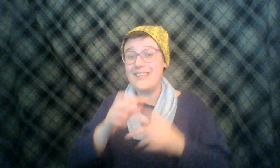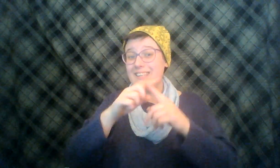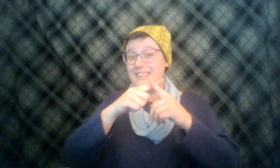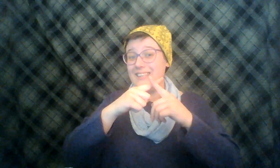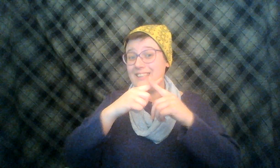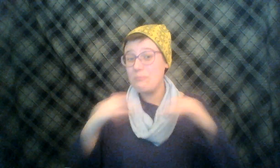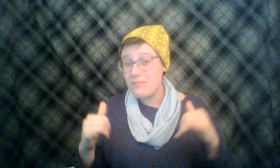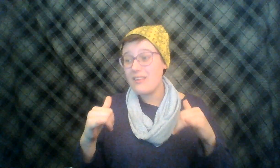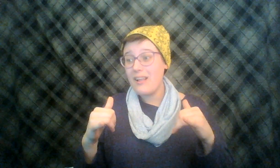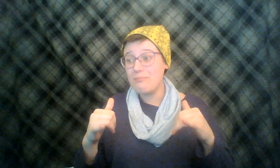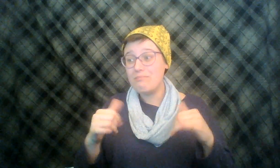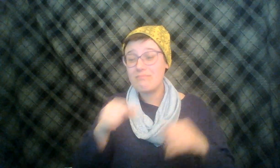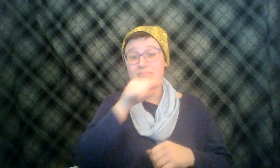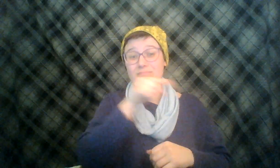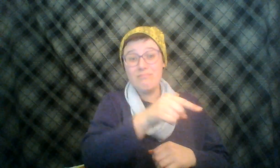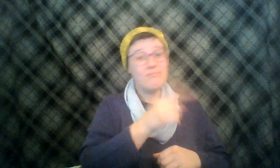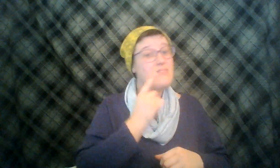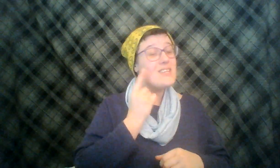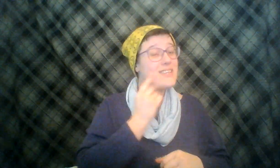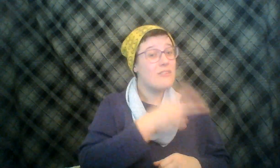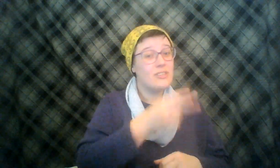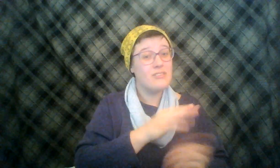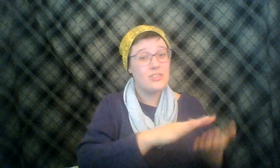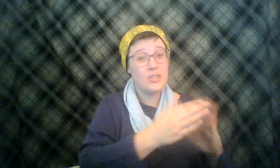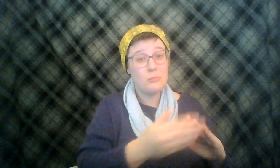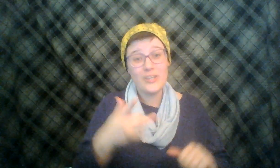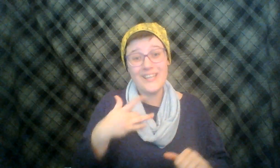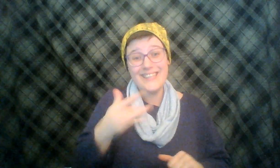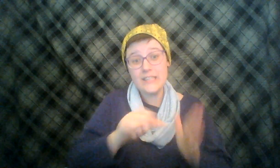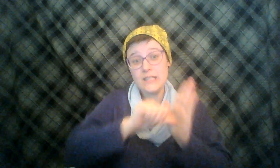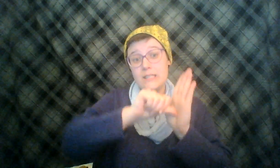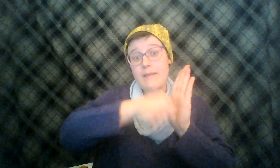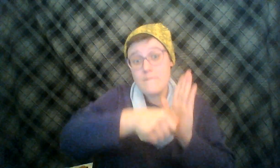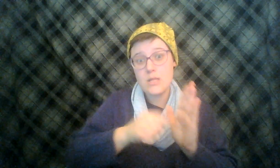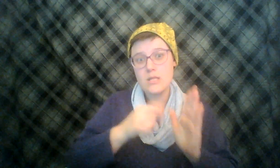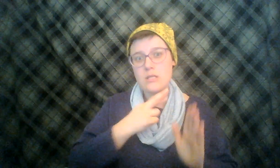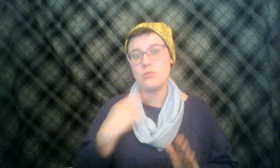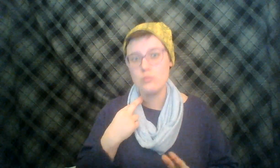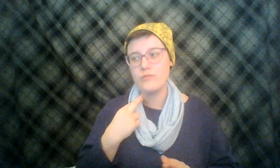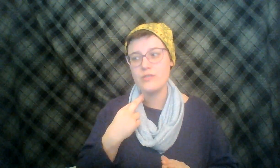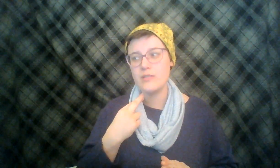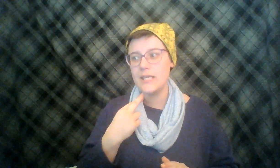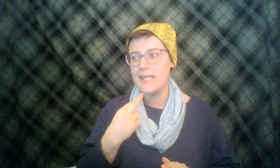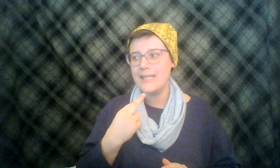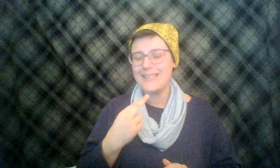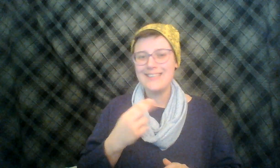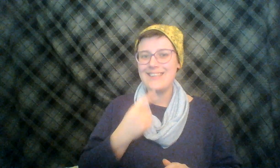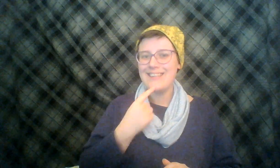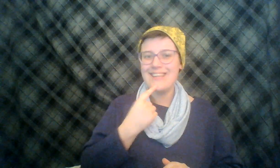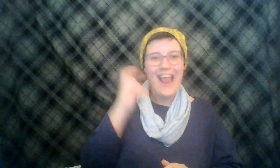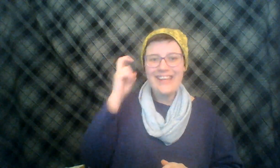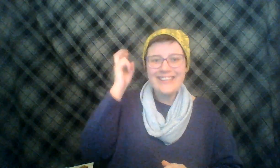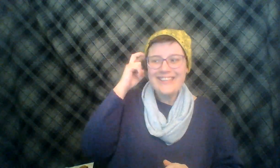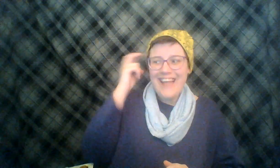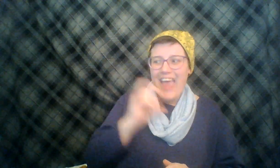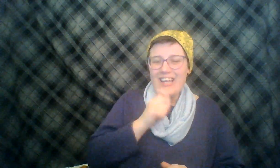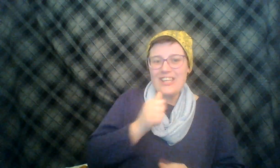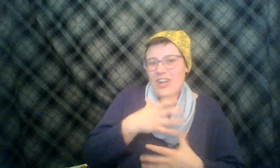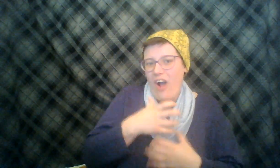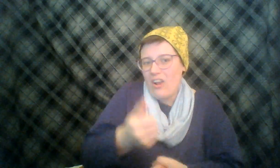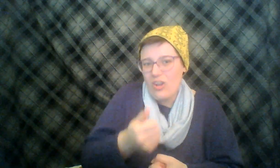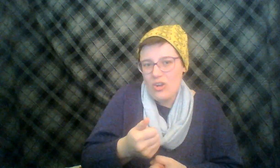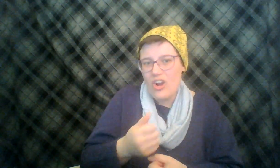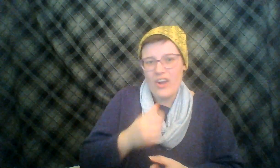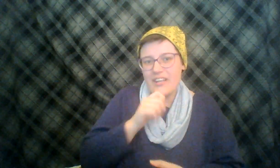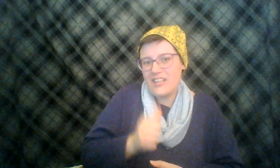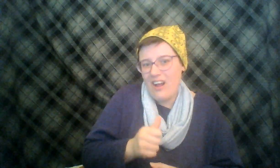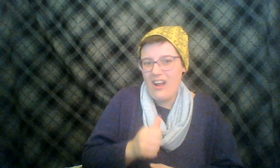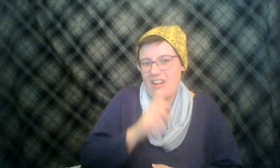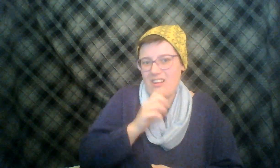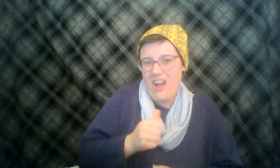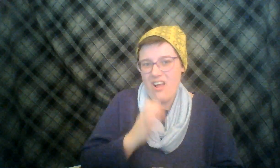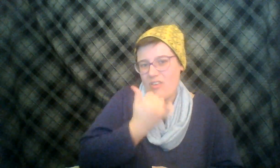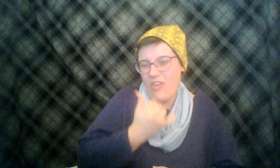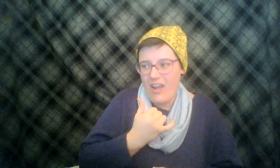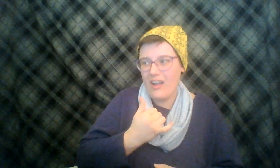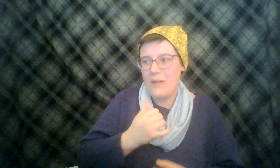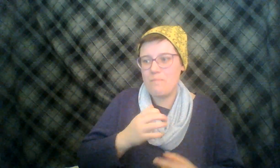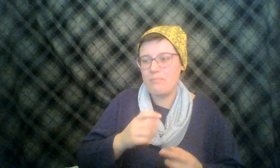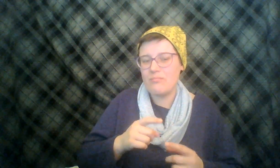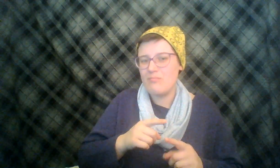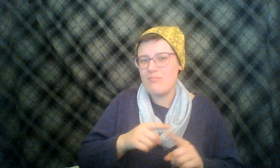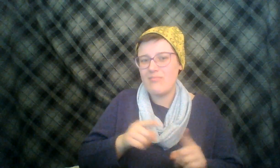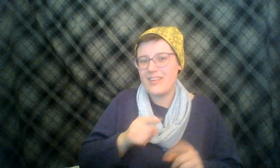while the D/HH community tends to emphasize the risks and that CIs are not a cure